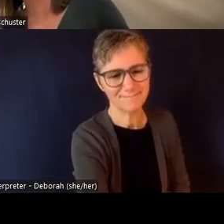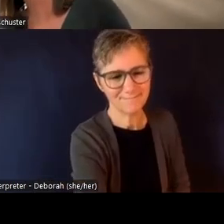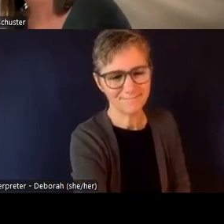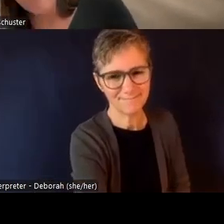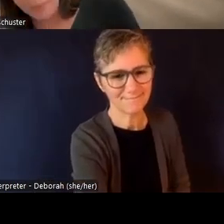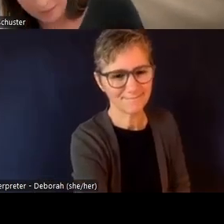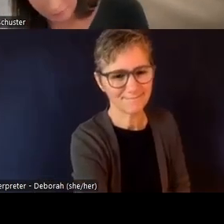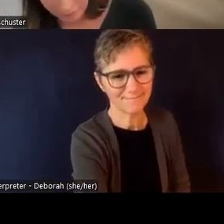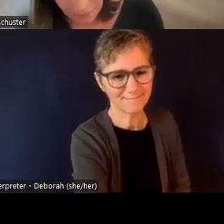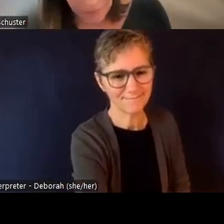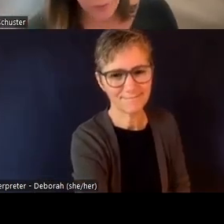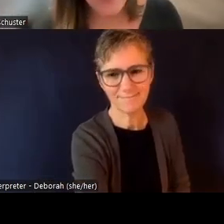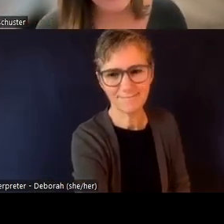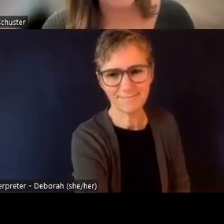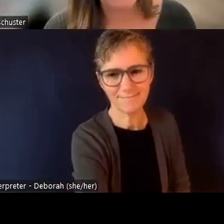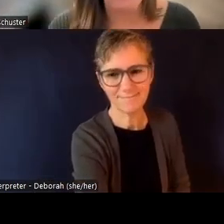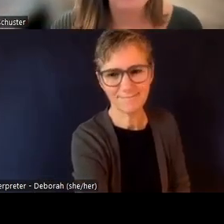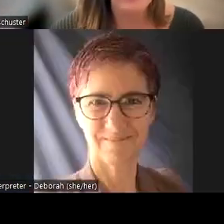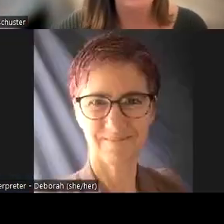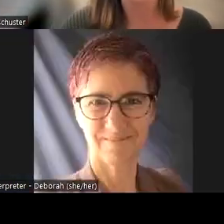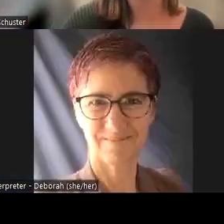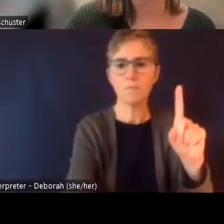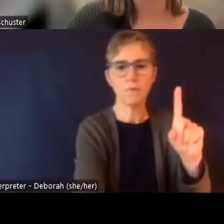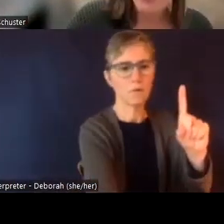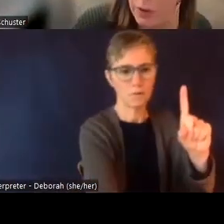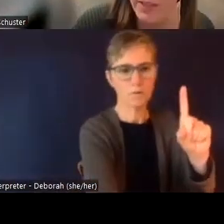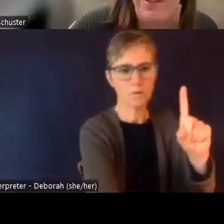The second piece around, really, the unique opportunity